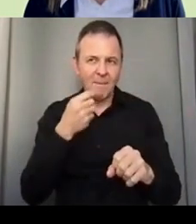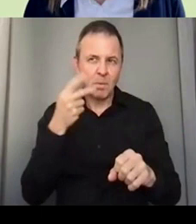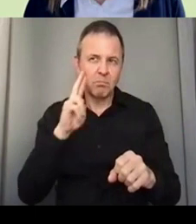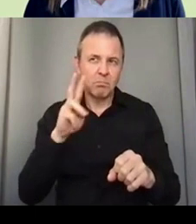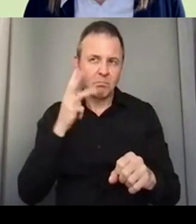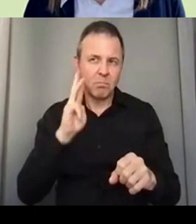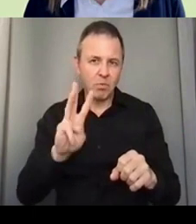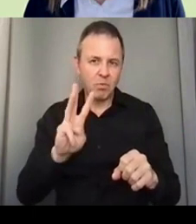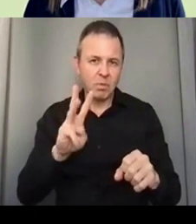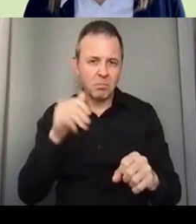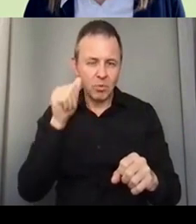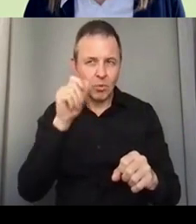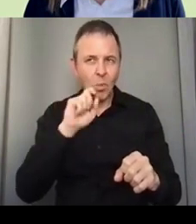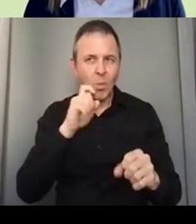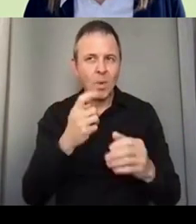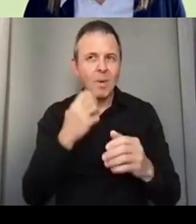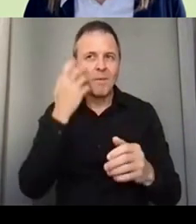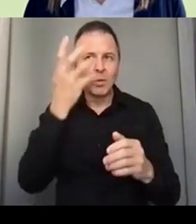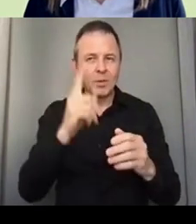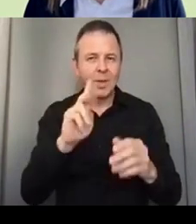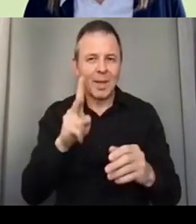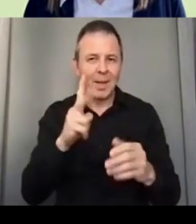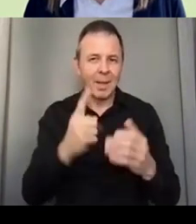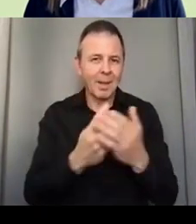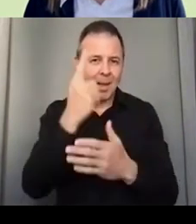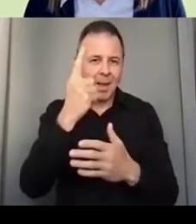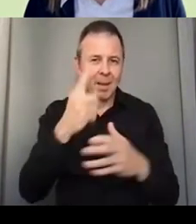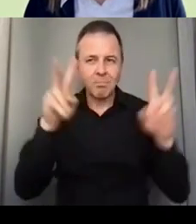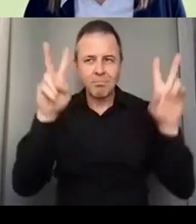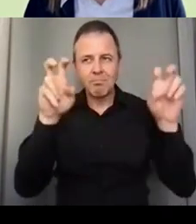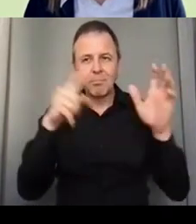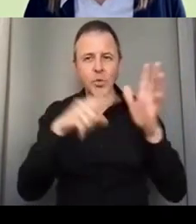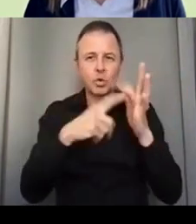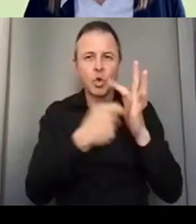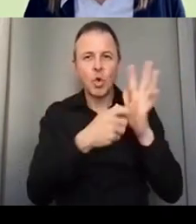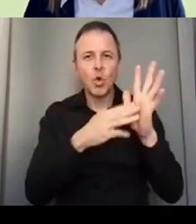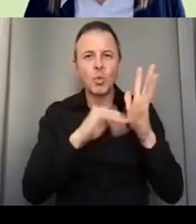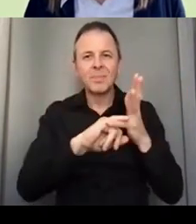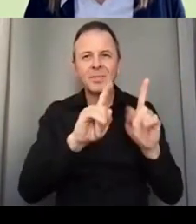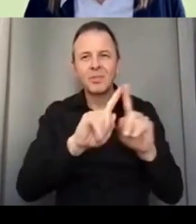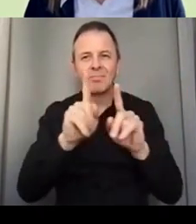know it'll happen again terminology changes and language changes so it's